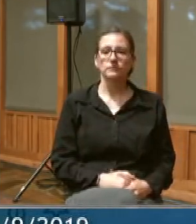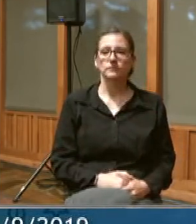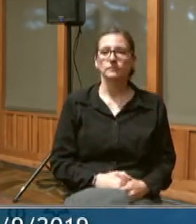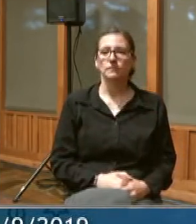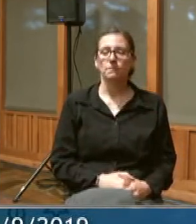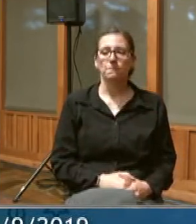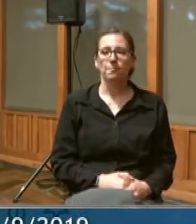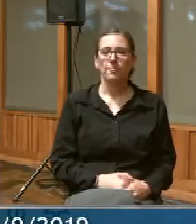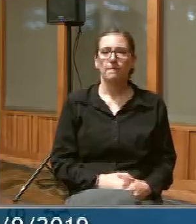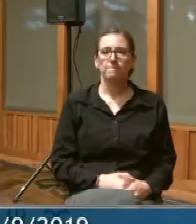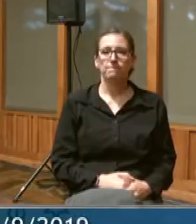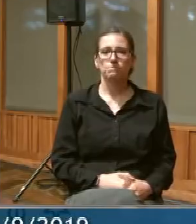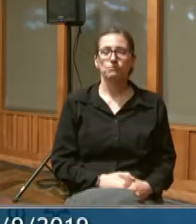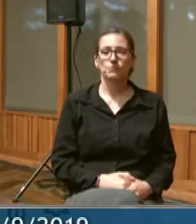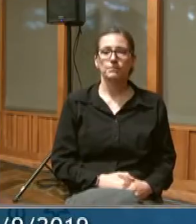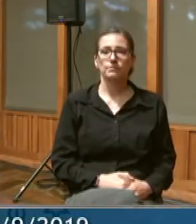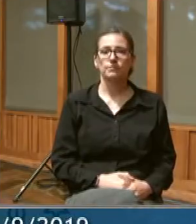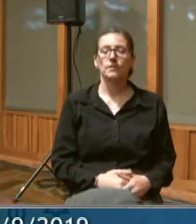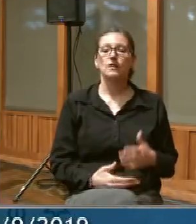THANK YOU FOR YOUR TIME. >>Wheeler: THANK YOU.